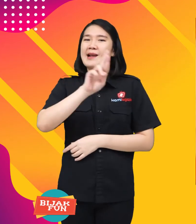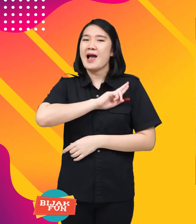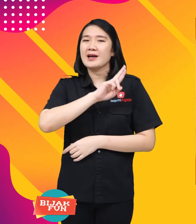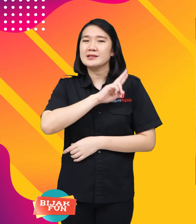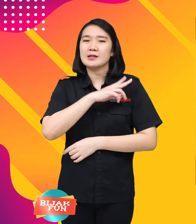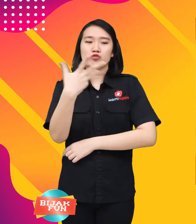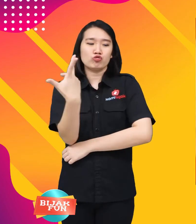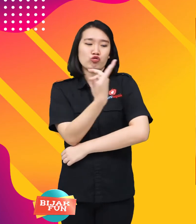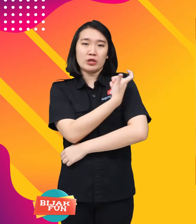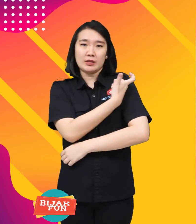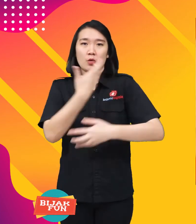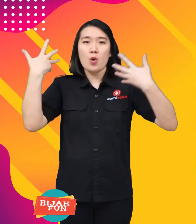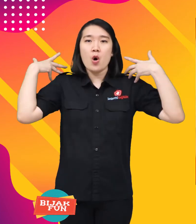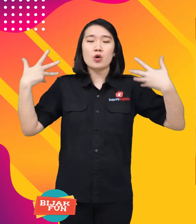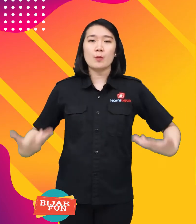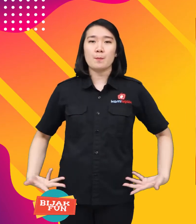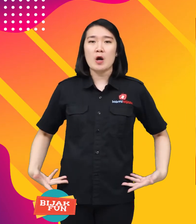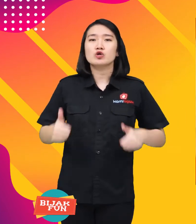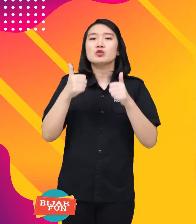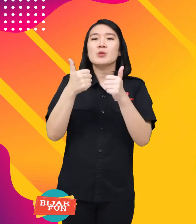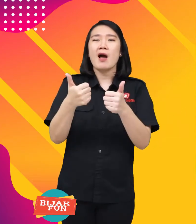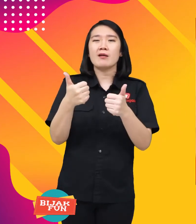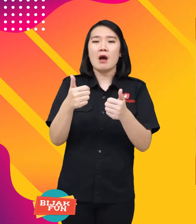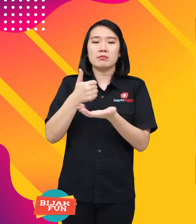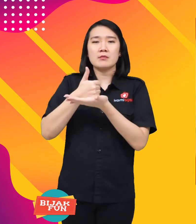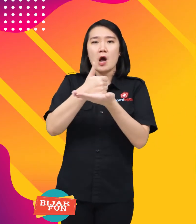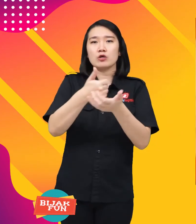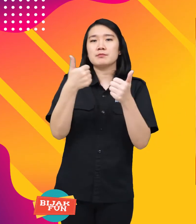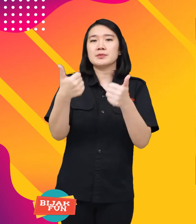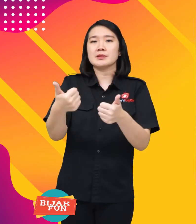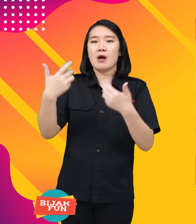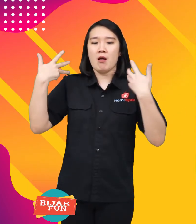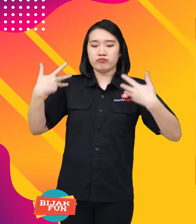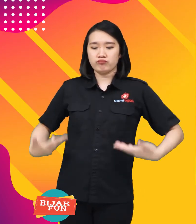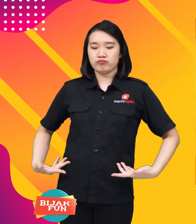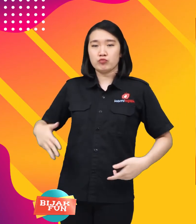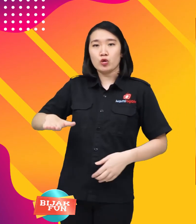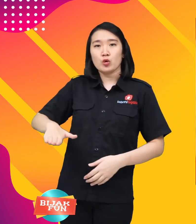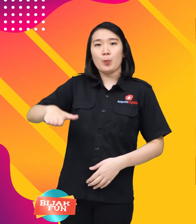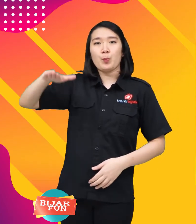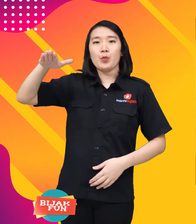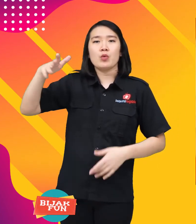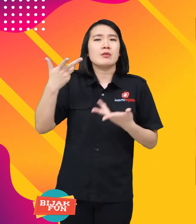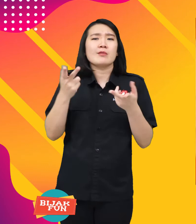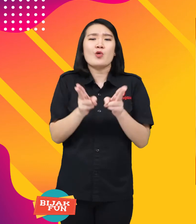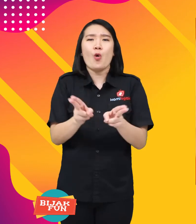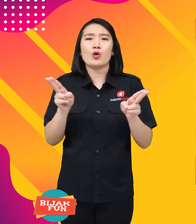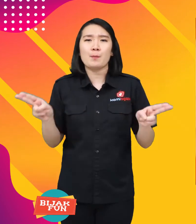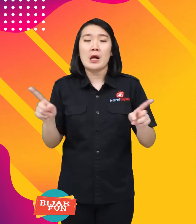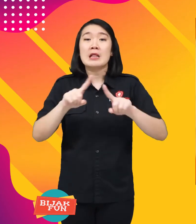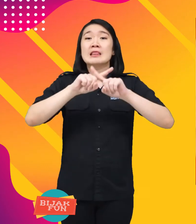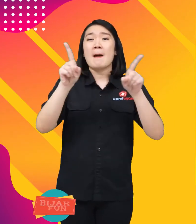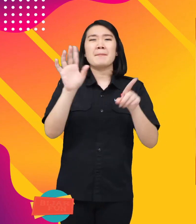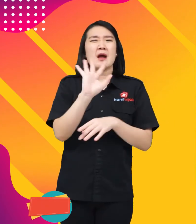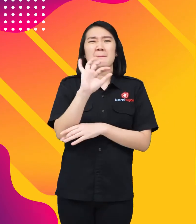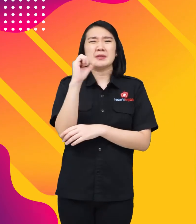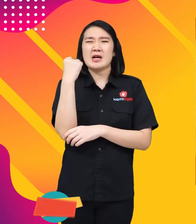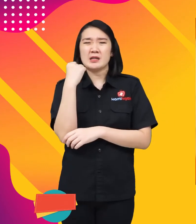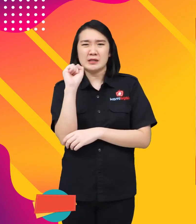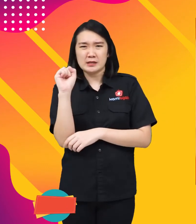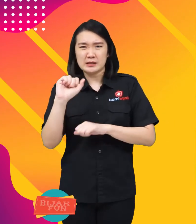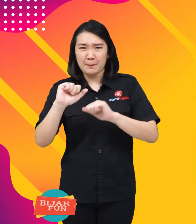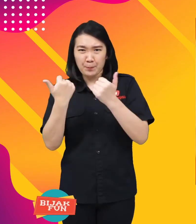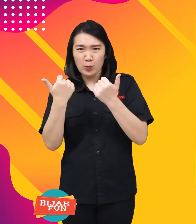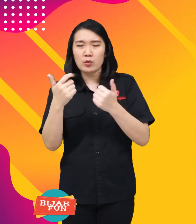Routine injection of hormones to help can grow normally but can't heal,